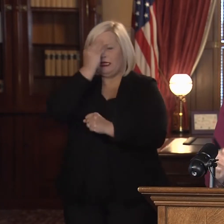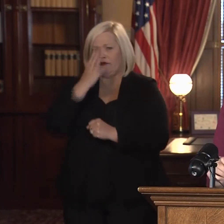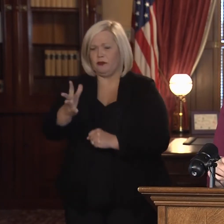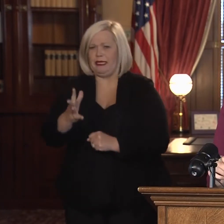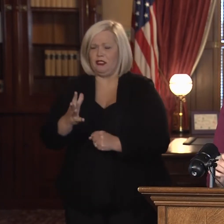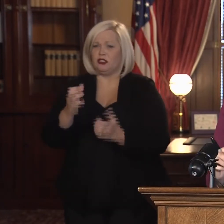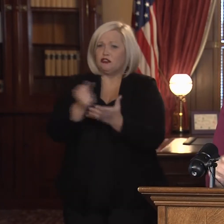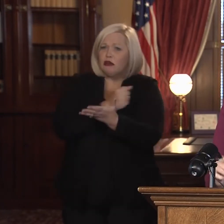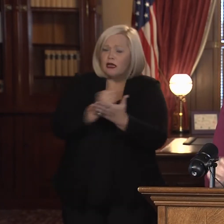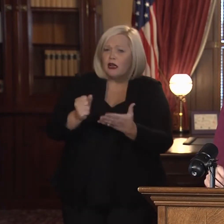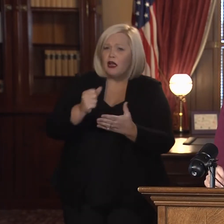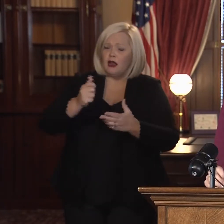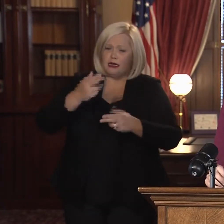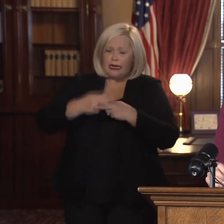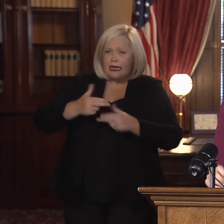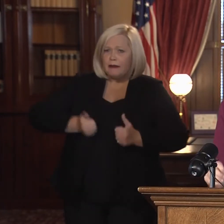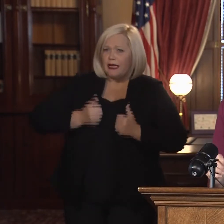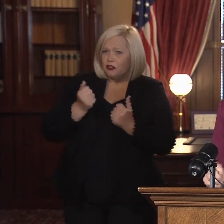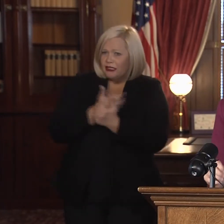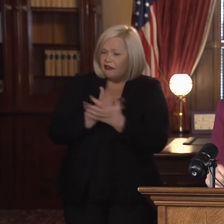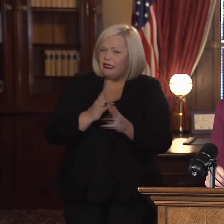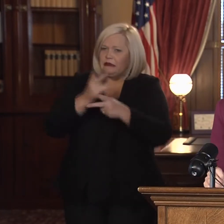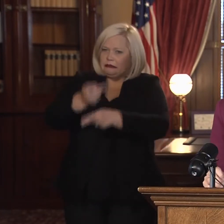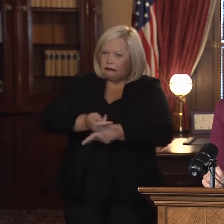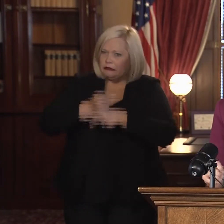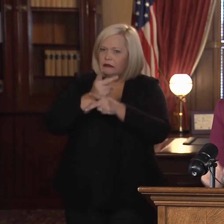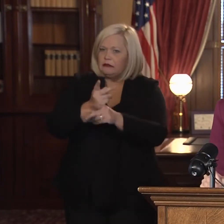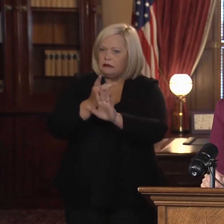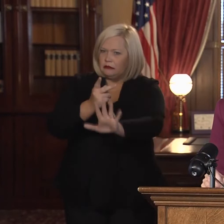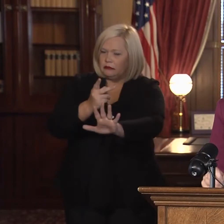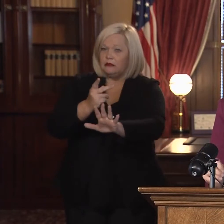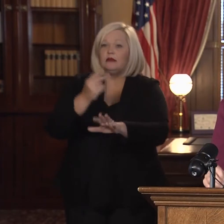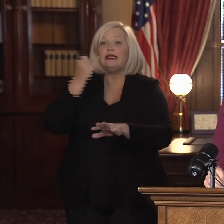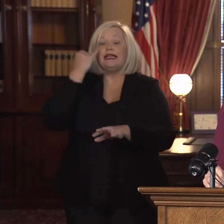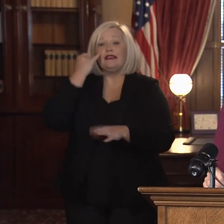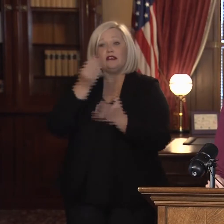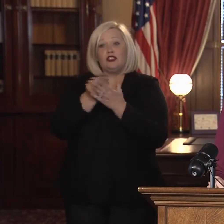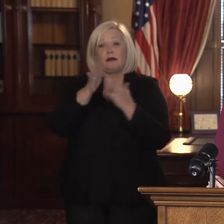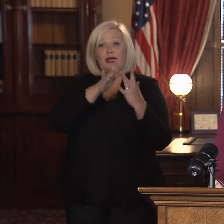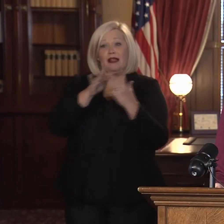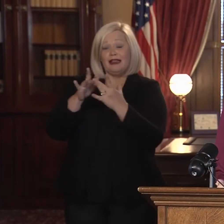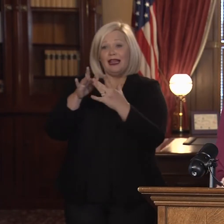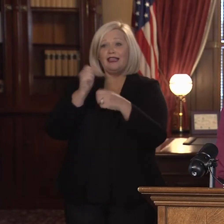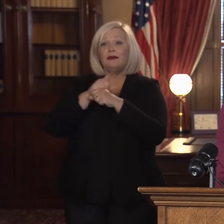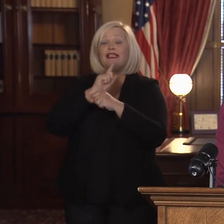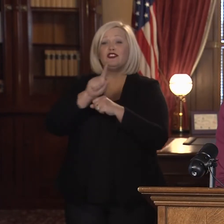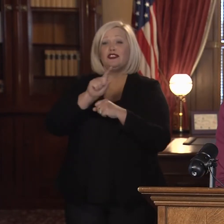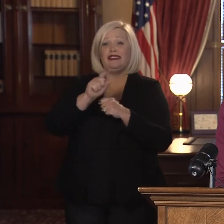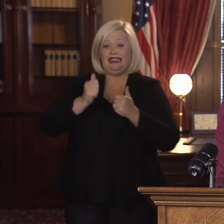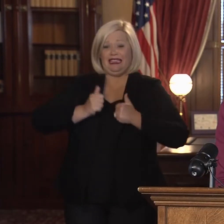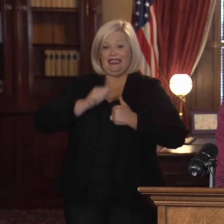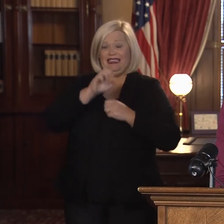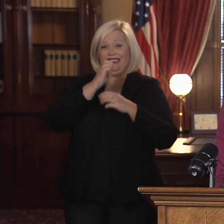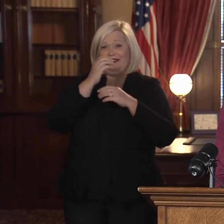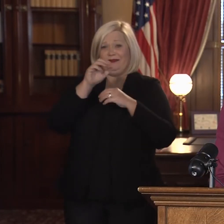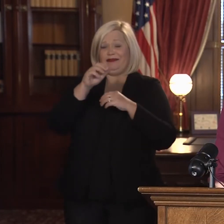ONLINE. SO KEEP YOUR DEVICES SECURE.